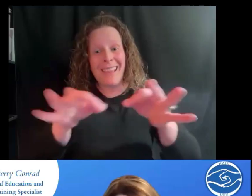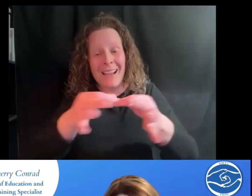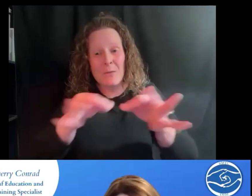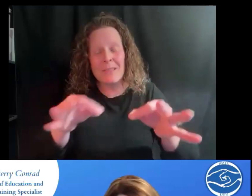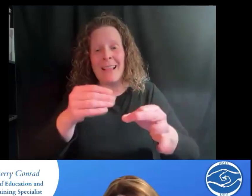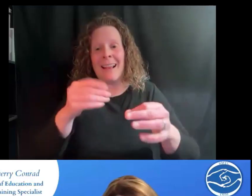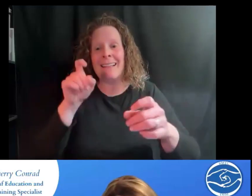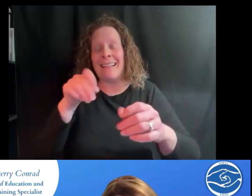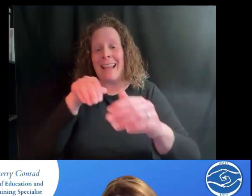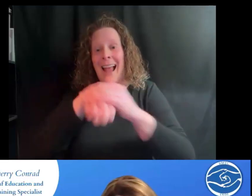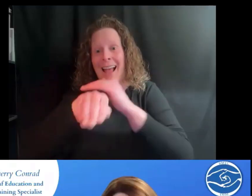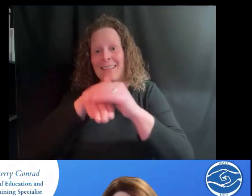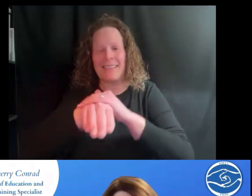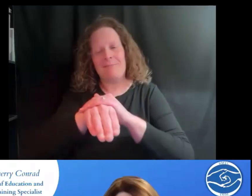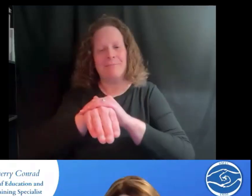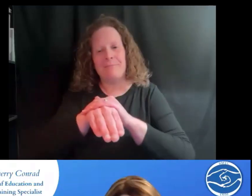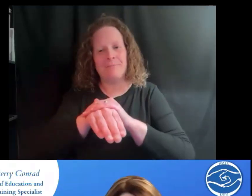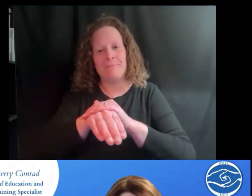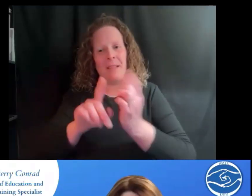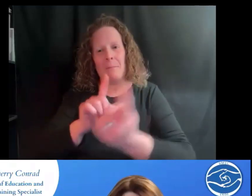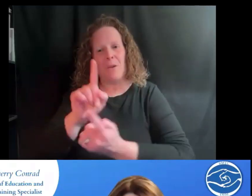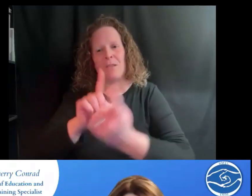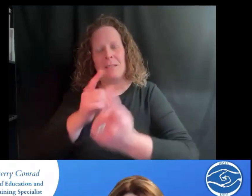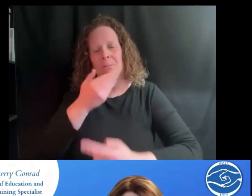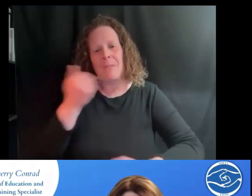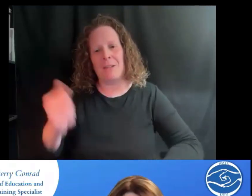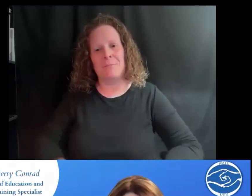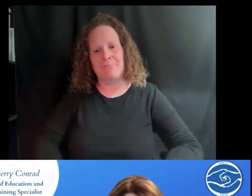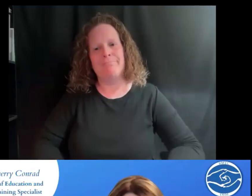And when you're a deaf kid trying to acquire information